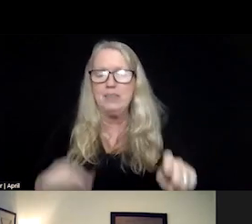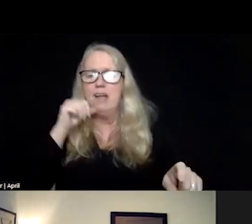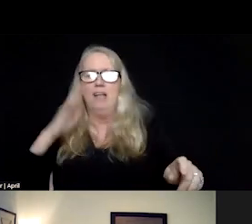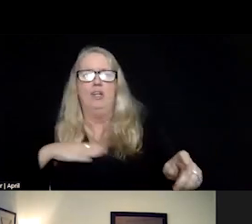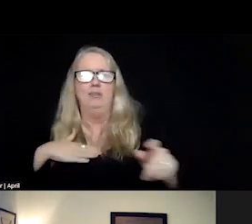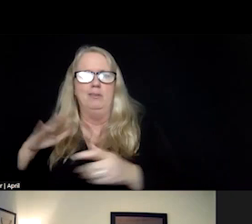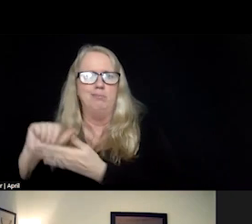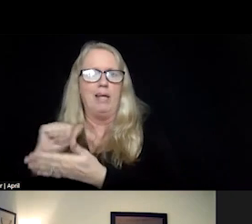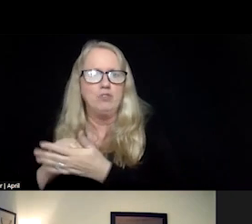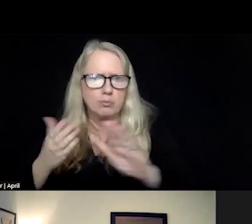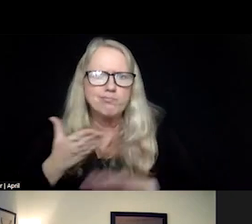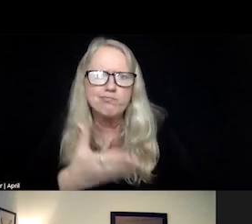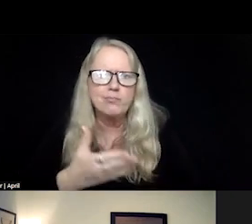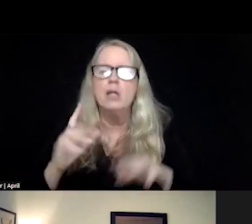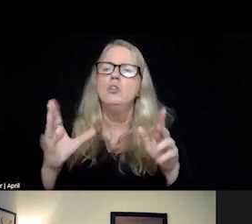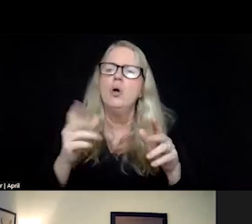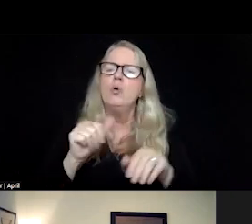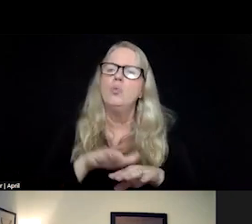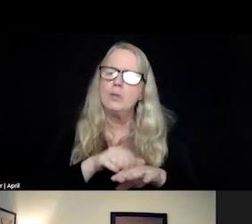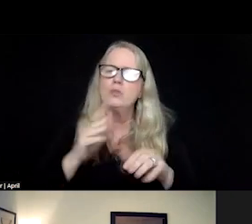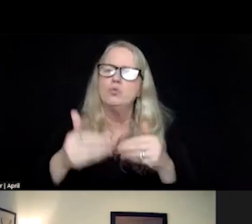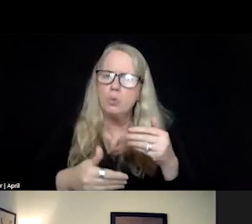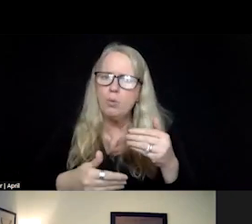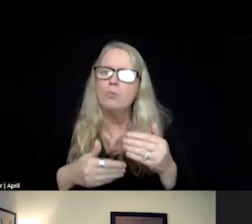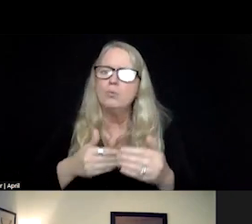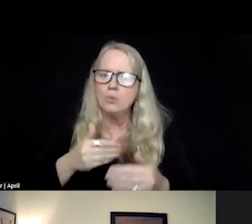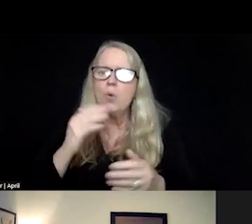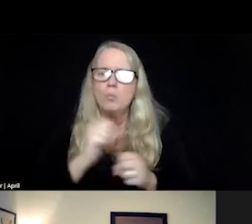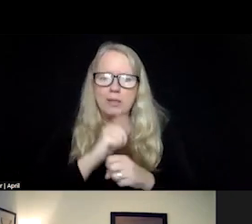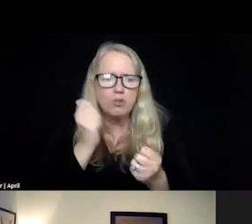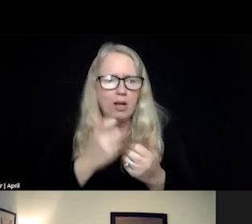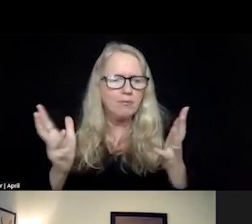AND SECONDLY, LAUNCH SLOW. MAKE SURE YOU HAVE ALL OF THE T'S CROSSED AND I'S DOTTED.